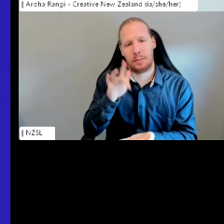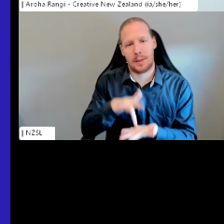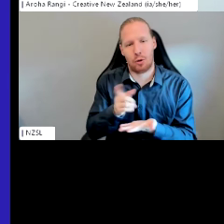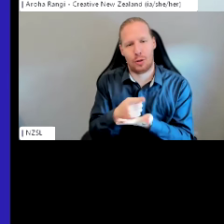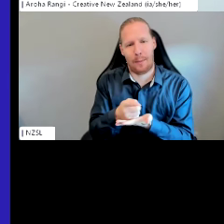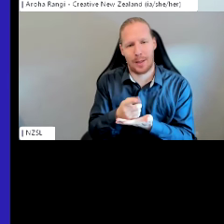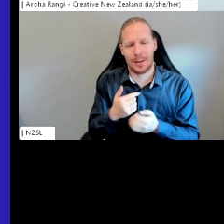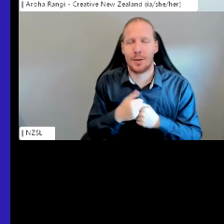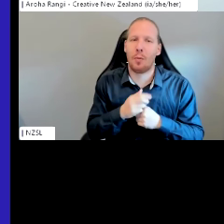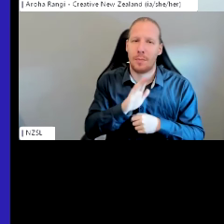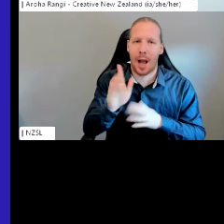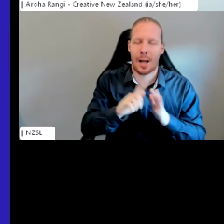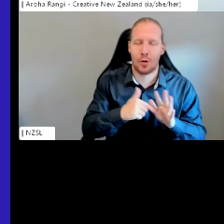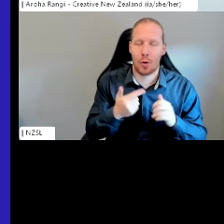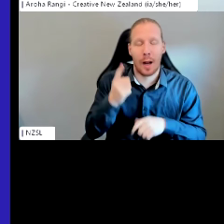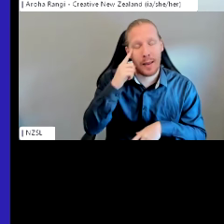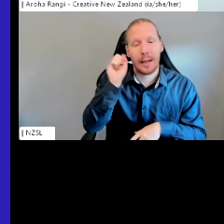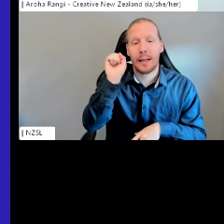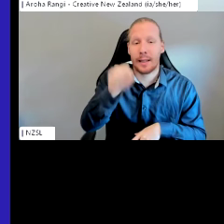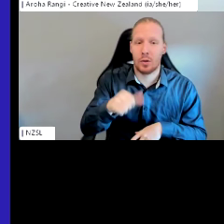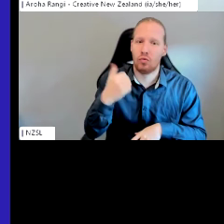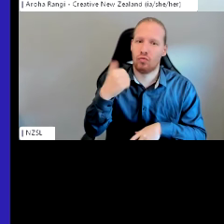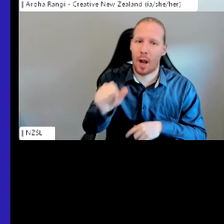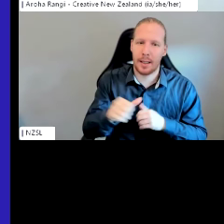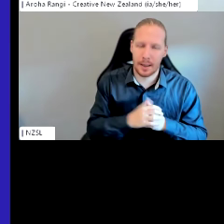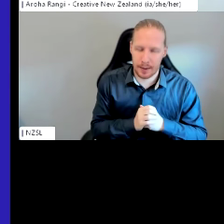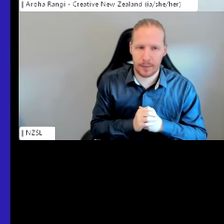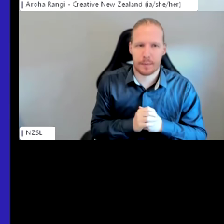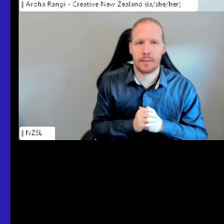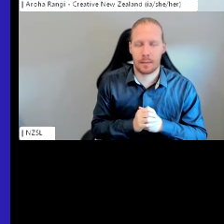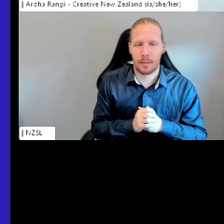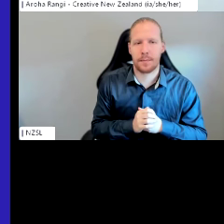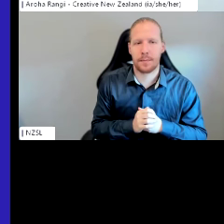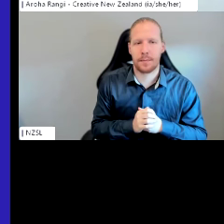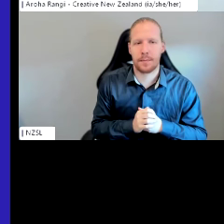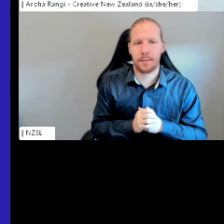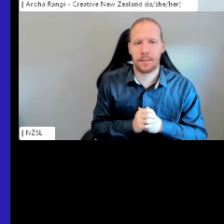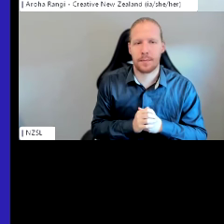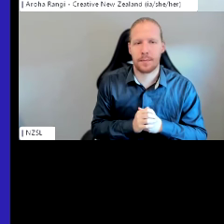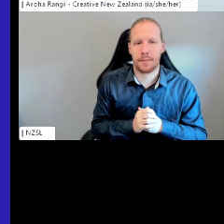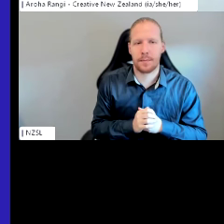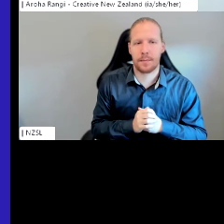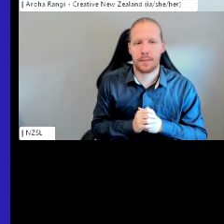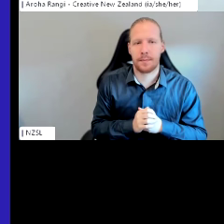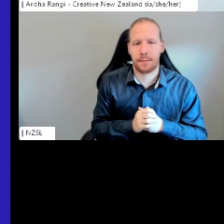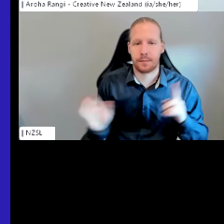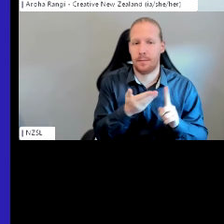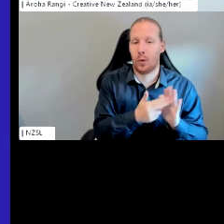I think that's right. And I think particularly in New Zealand, I I know from working with some